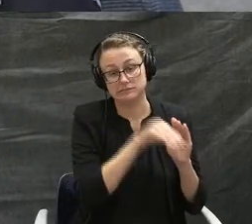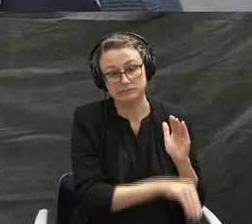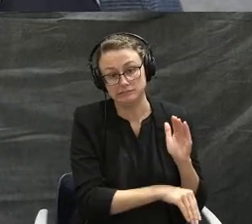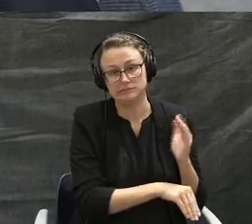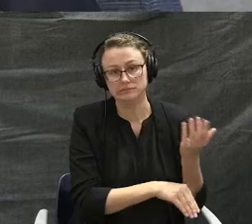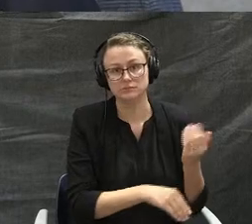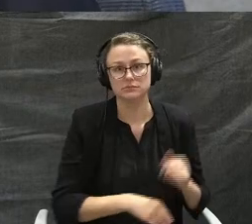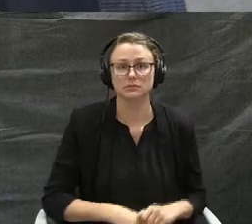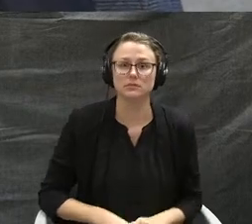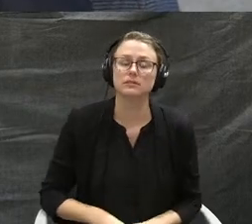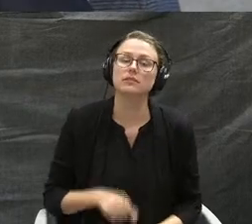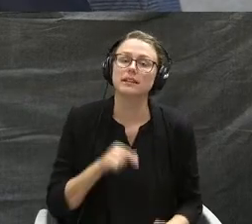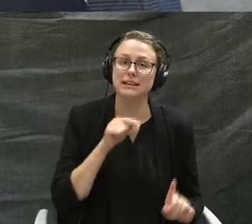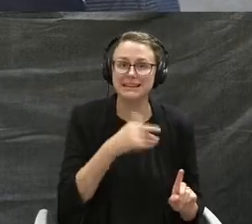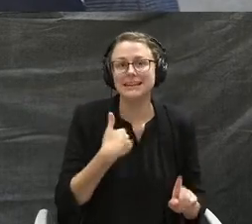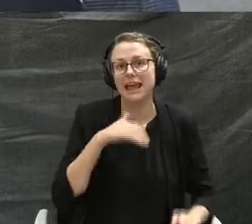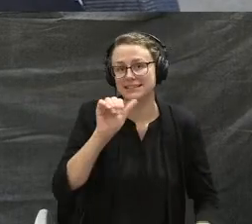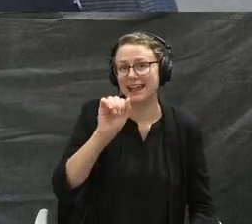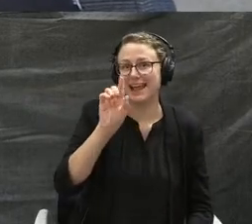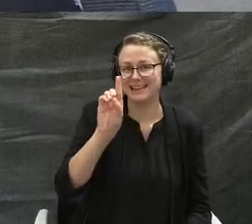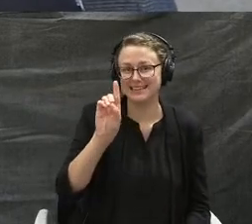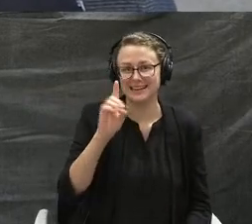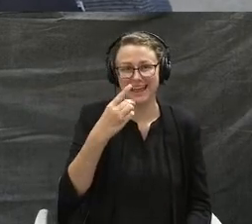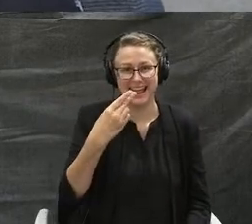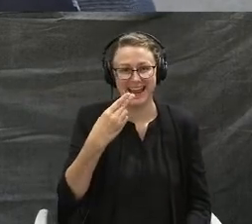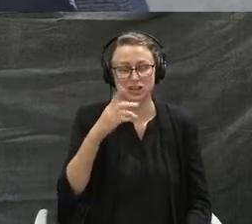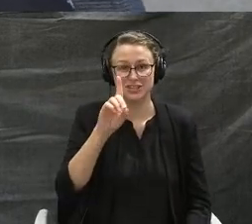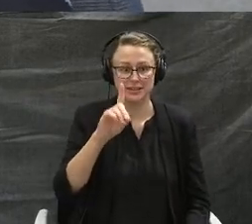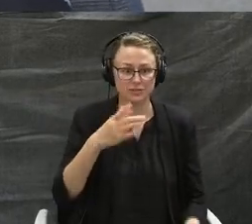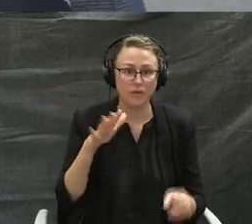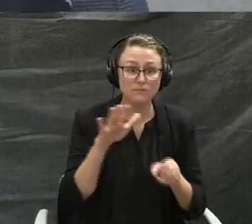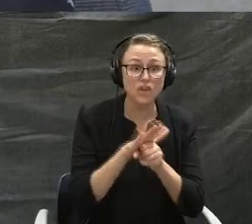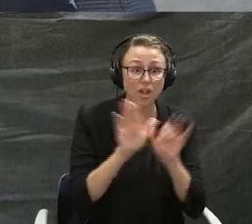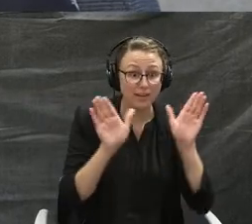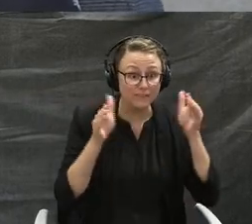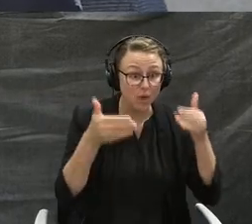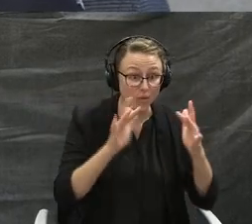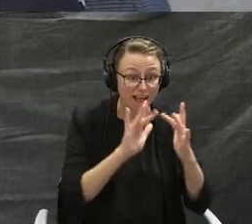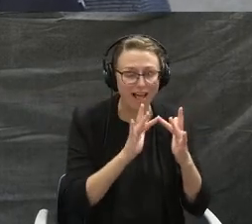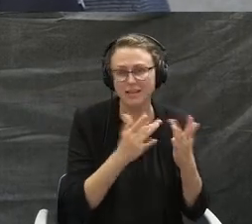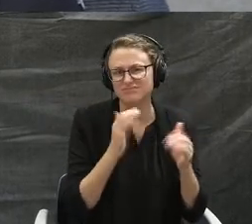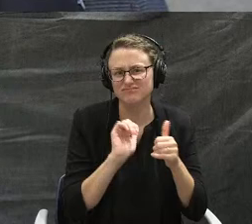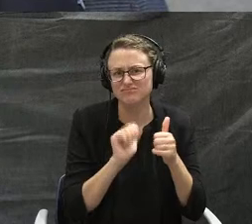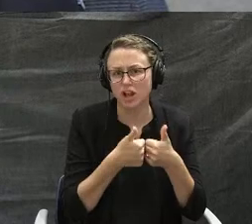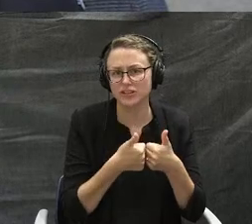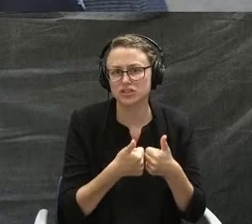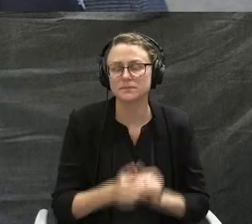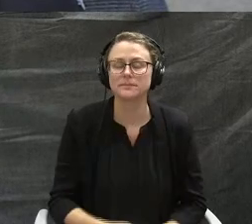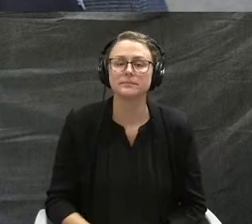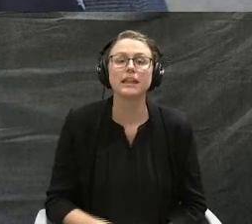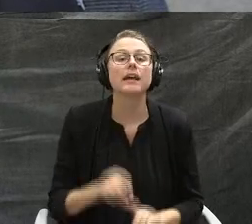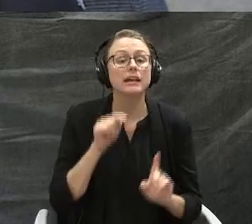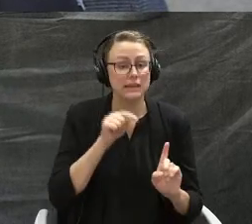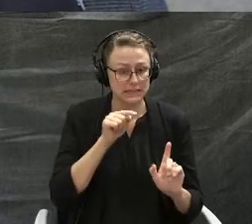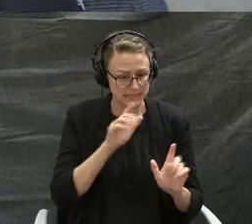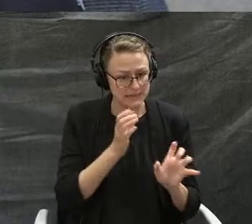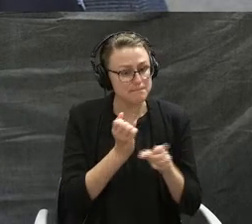fully present in an online setting can be a challenge. He did make it to his classes for the most part, but I think it